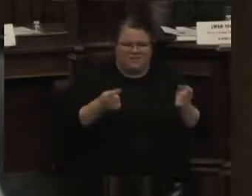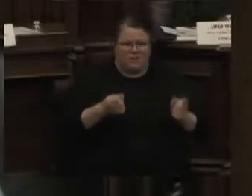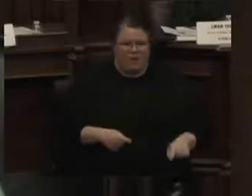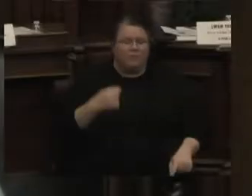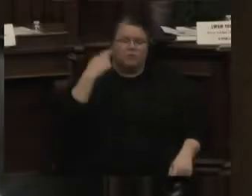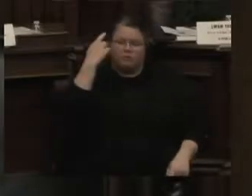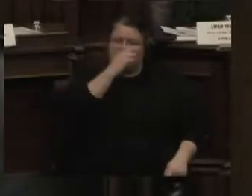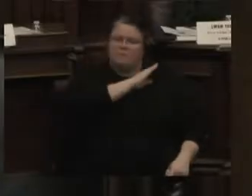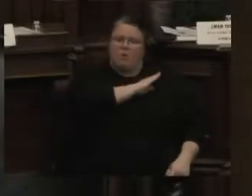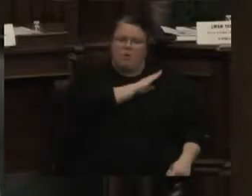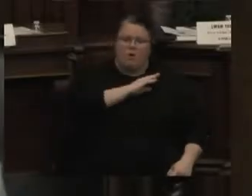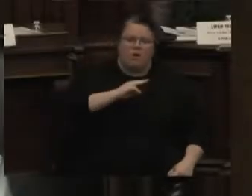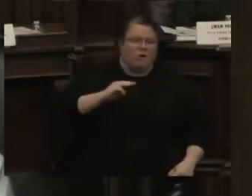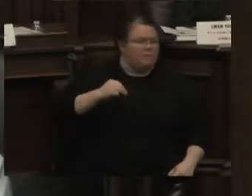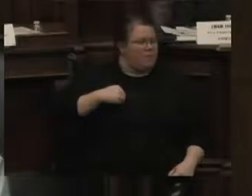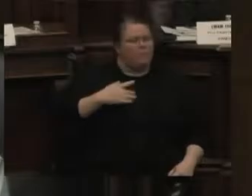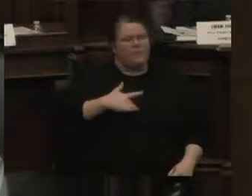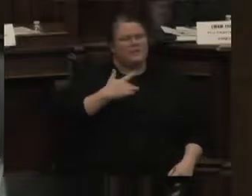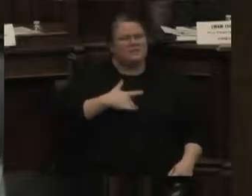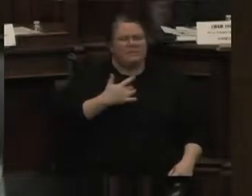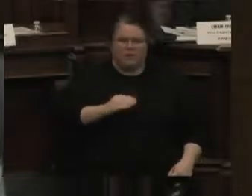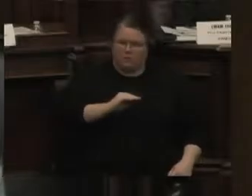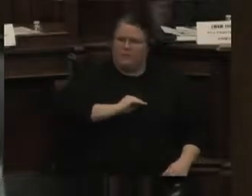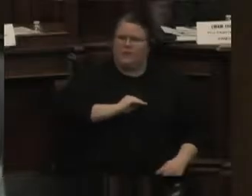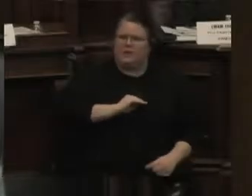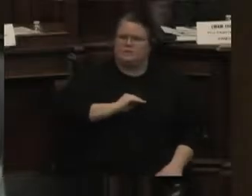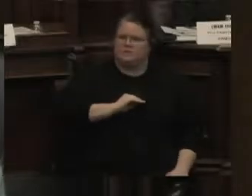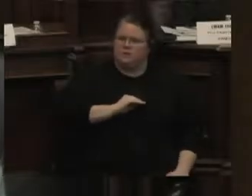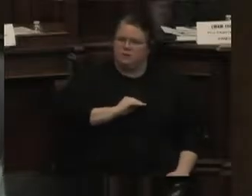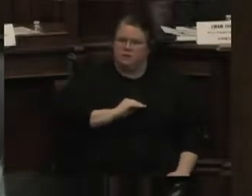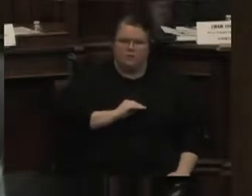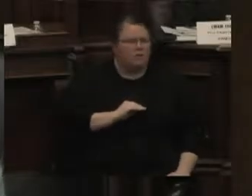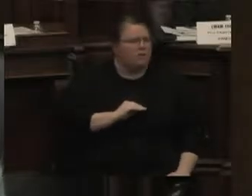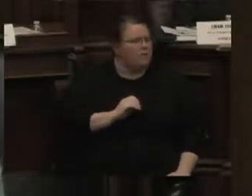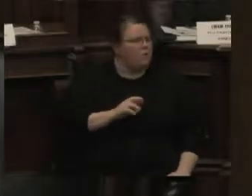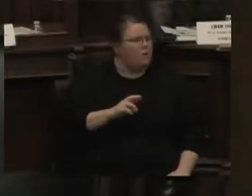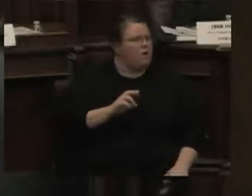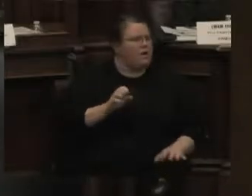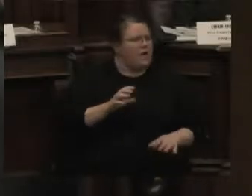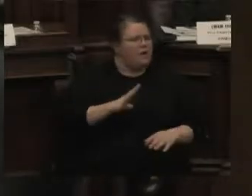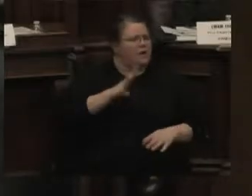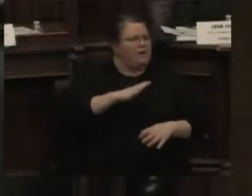way to do what needs to be done,